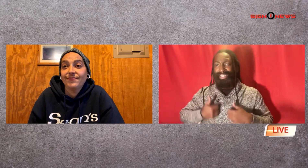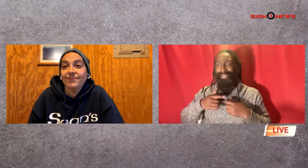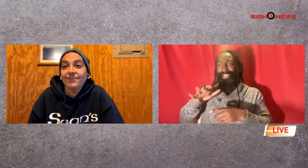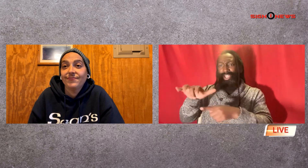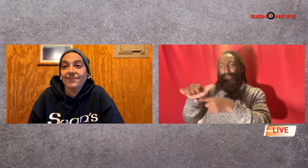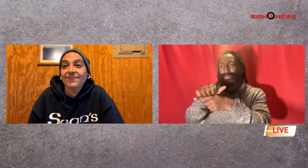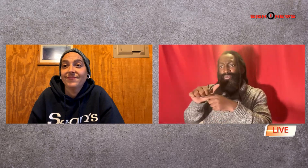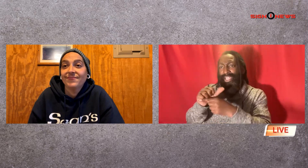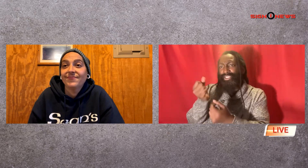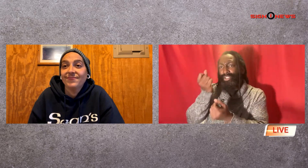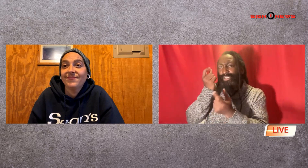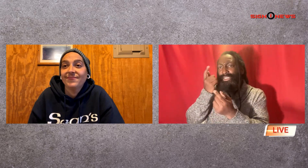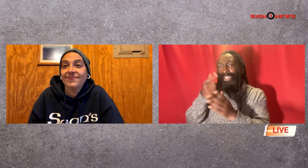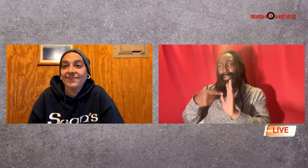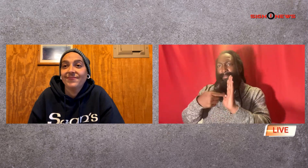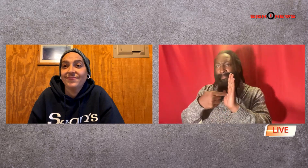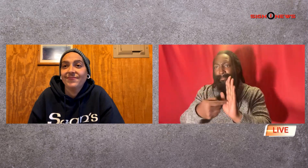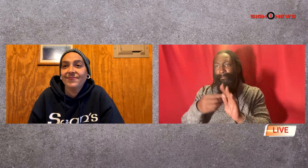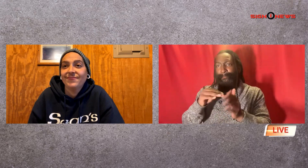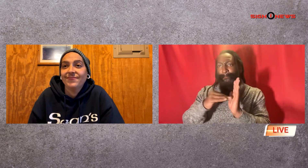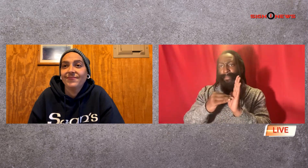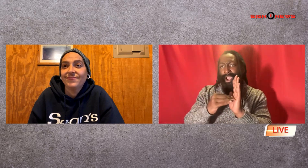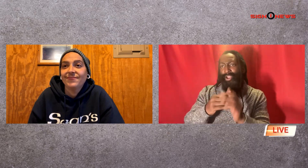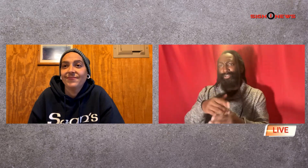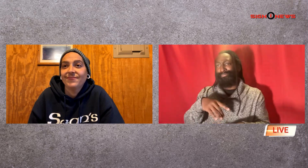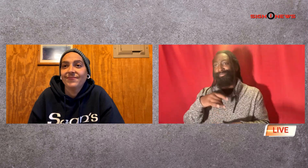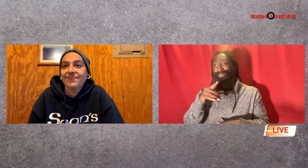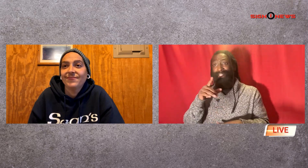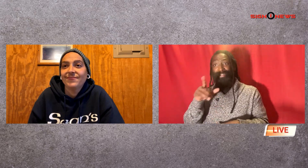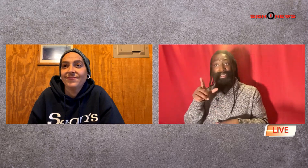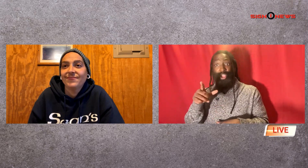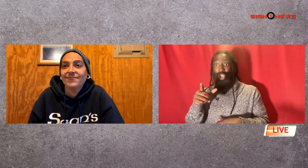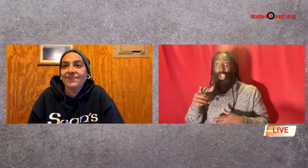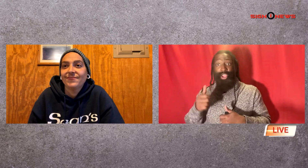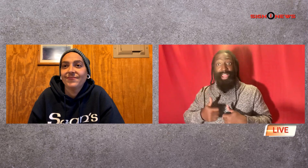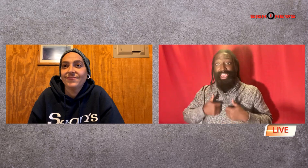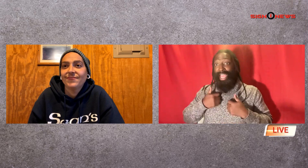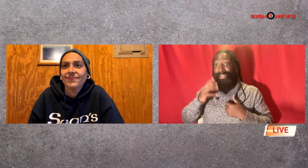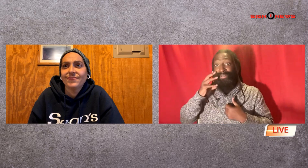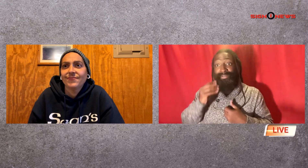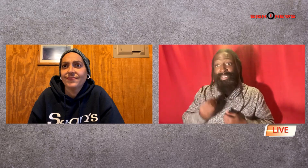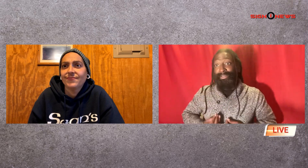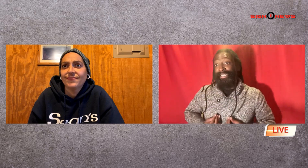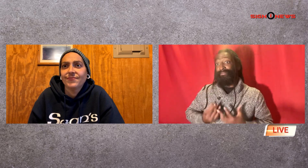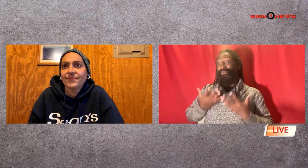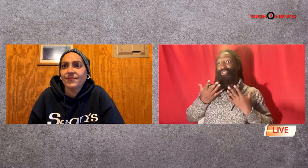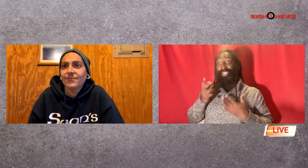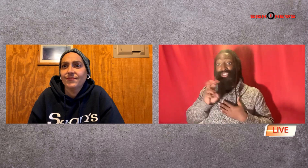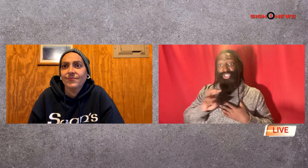different artist different practices different role models different experiences different